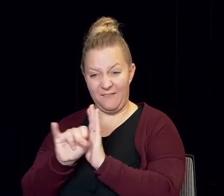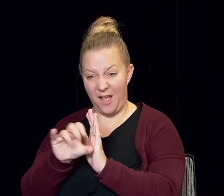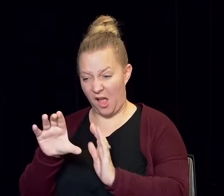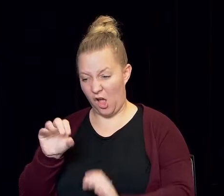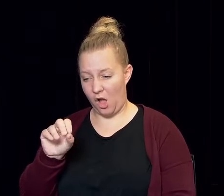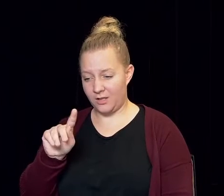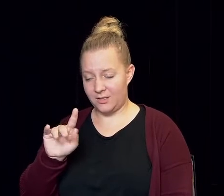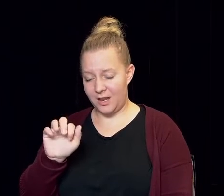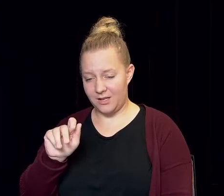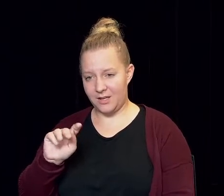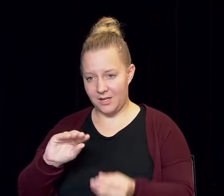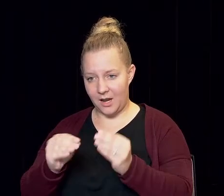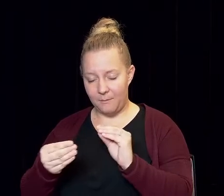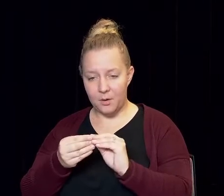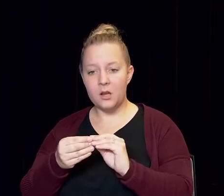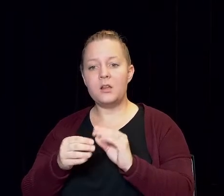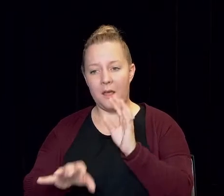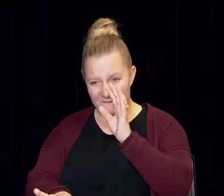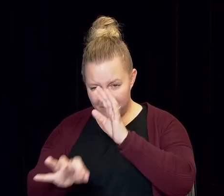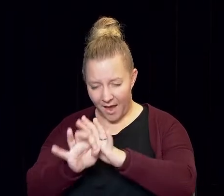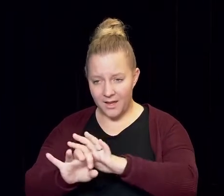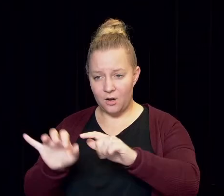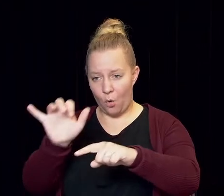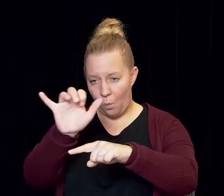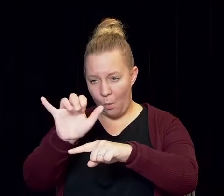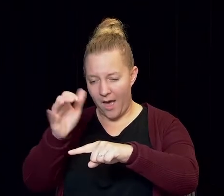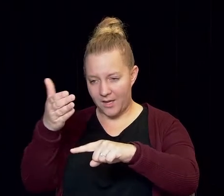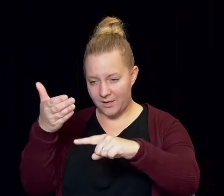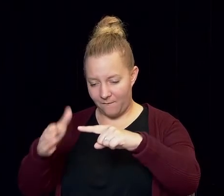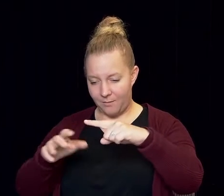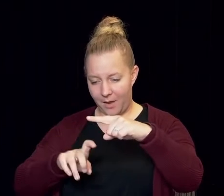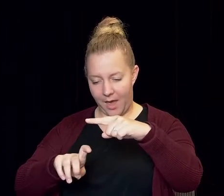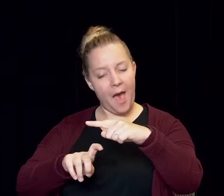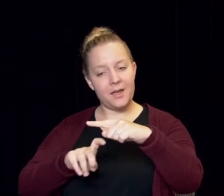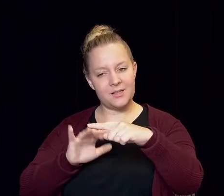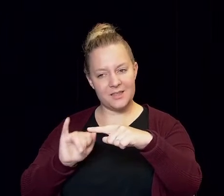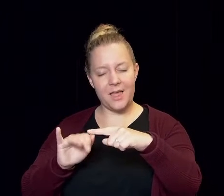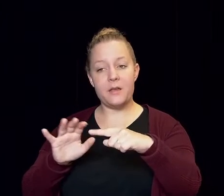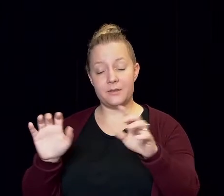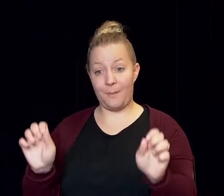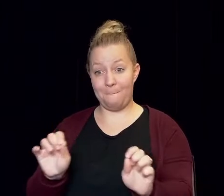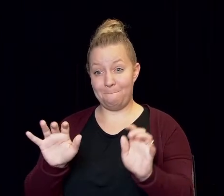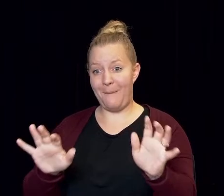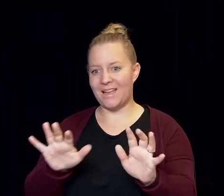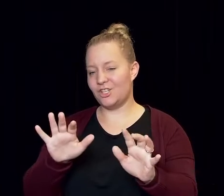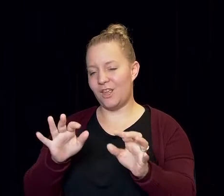did up above that y divided by x. That's kind of our our magic formula, if you will. So then, we're